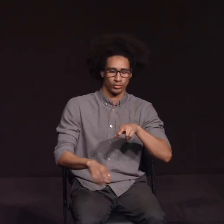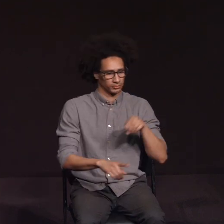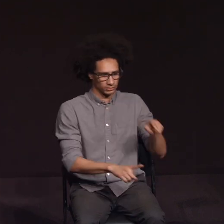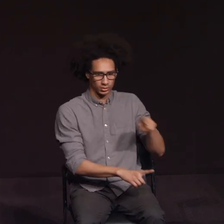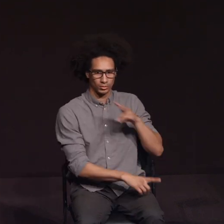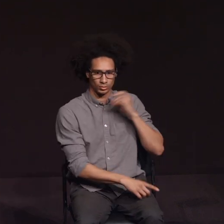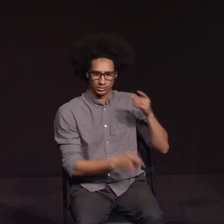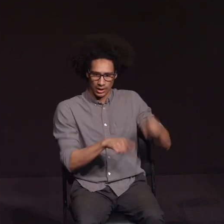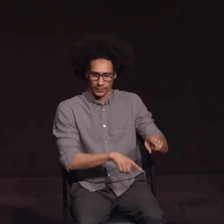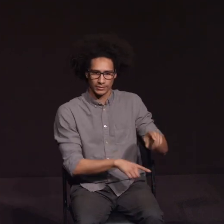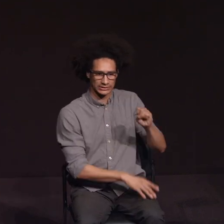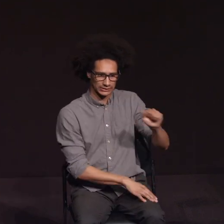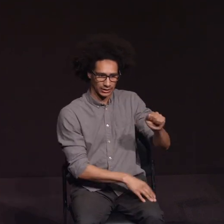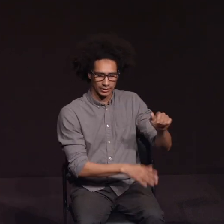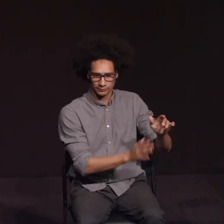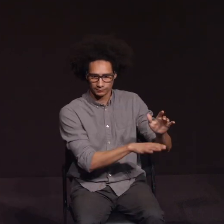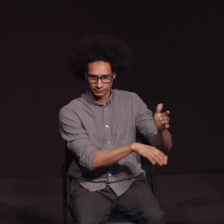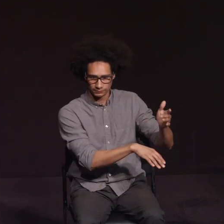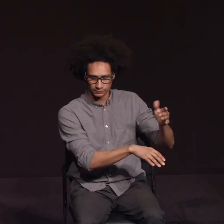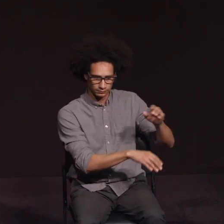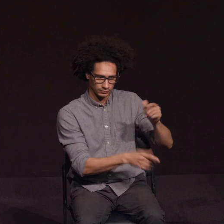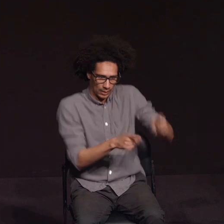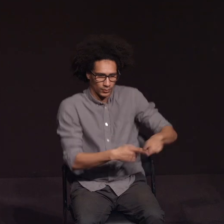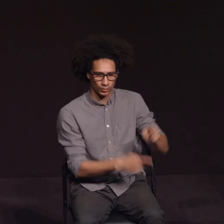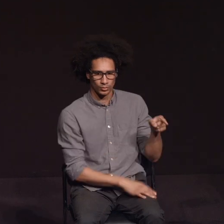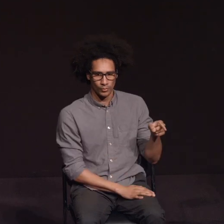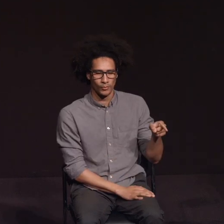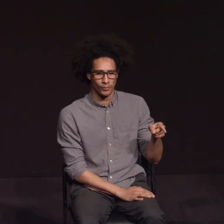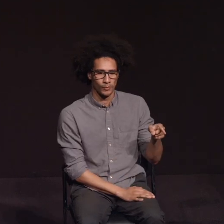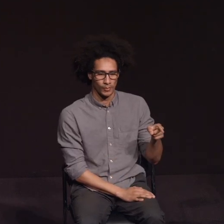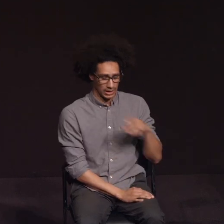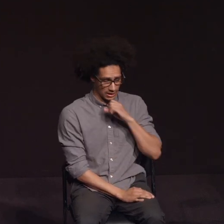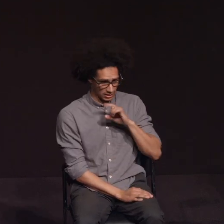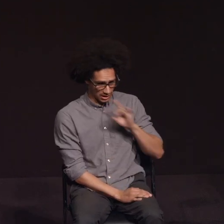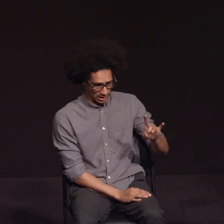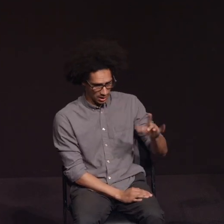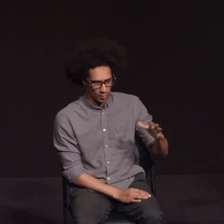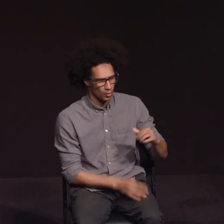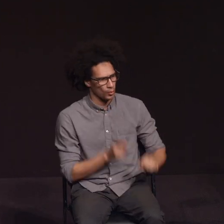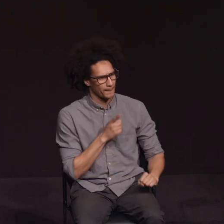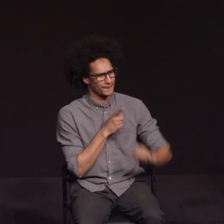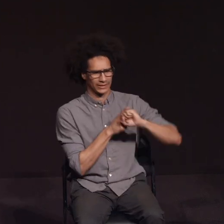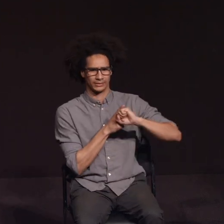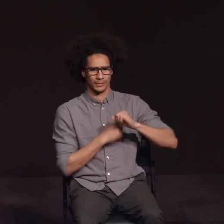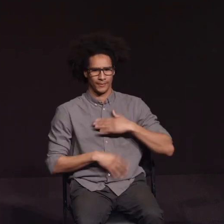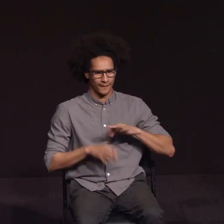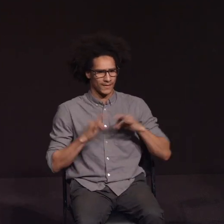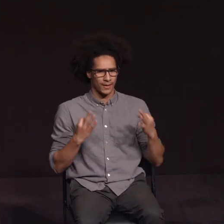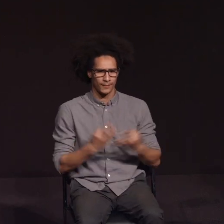At just 8 years old, it just really impacted my family.